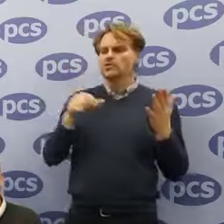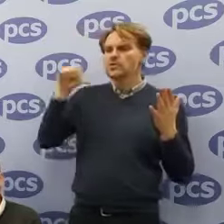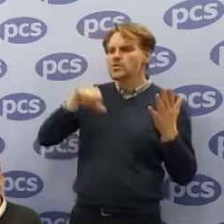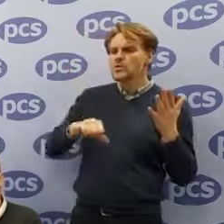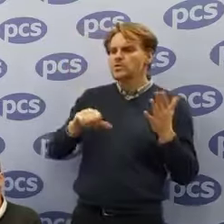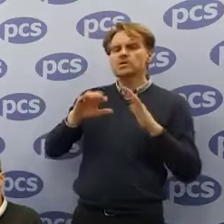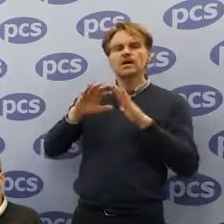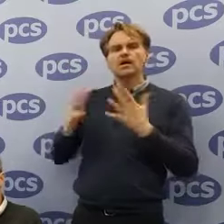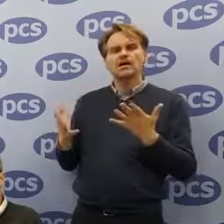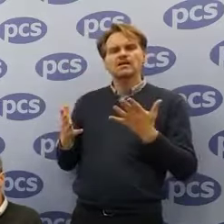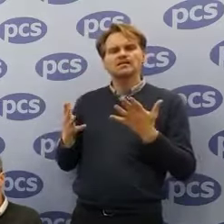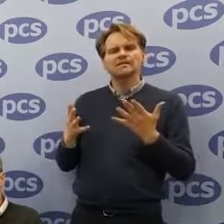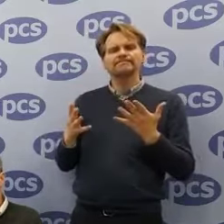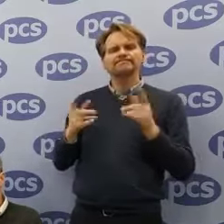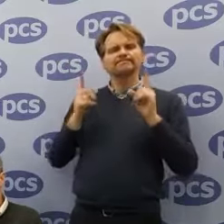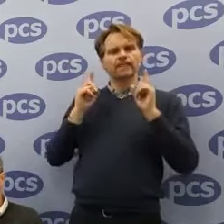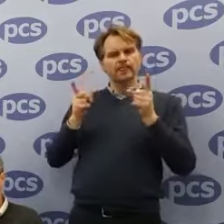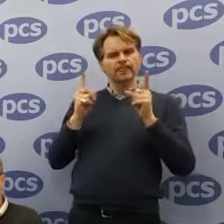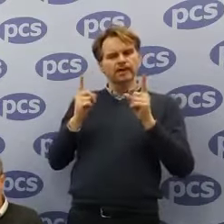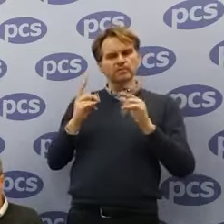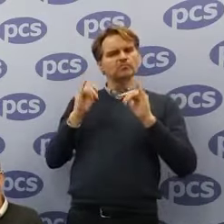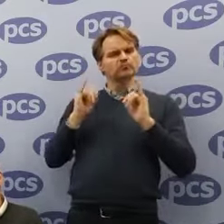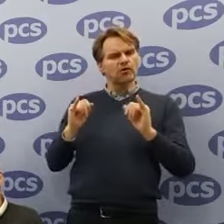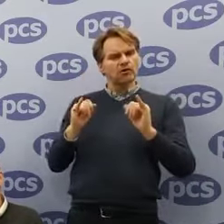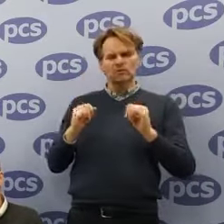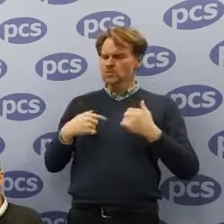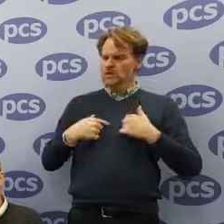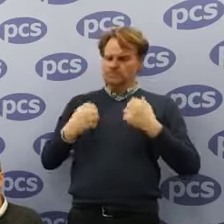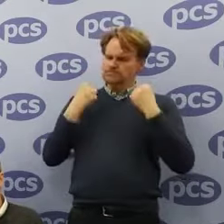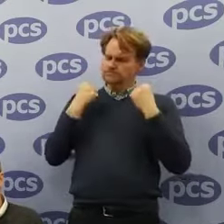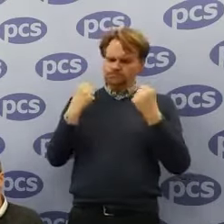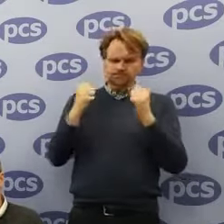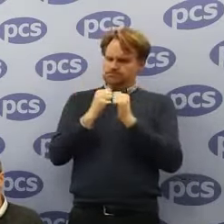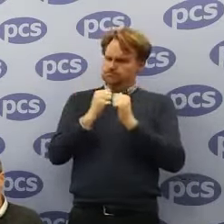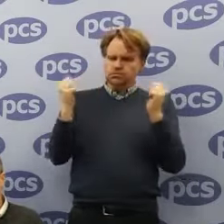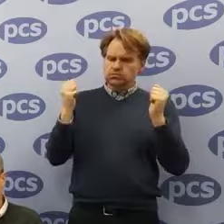did, now the reason we strongly believe we need a national ballot is for